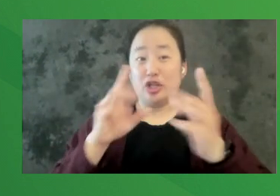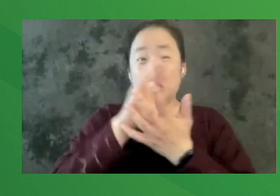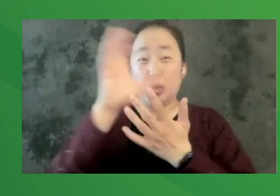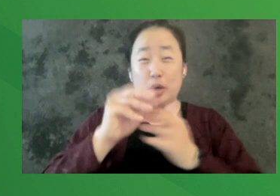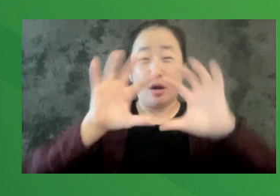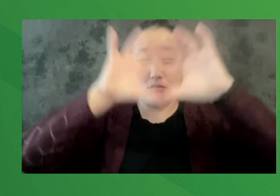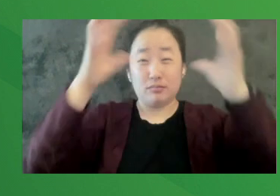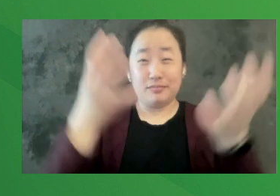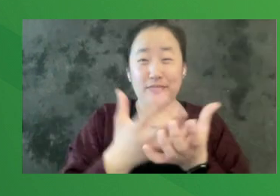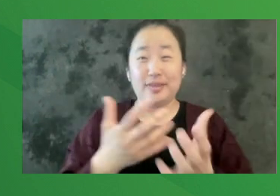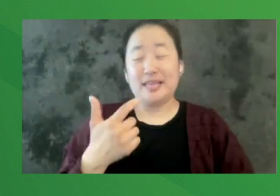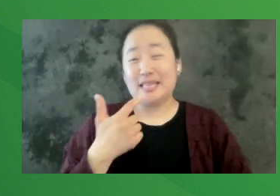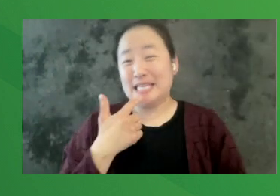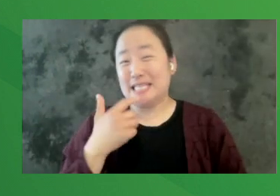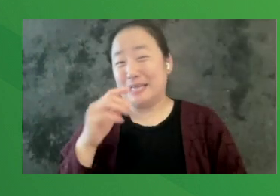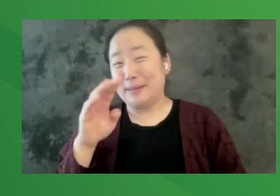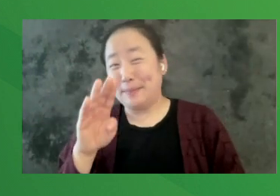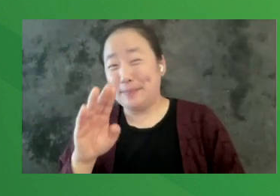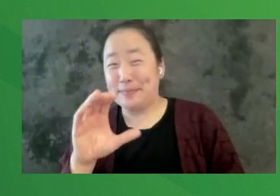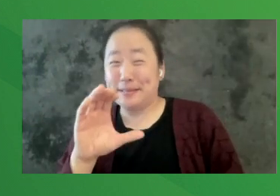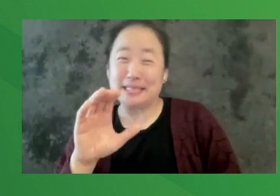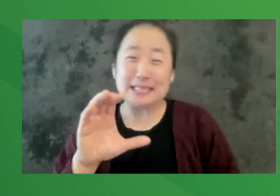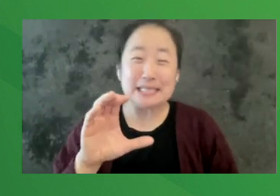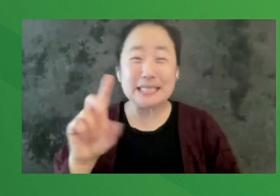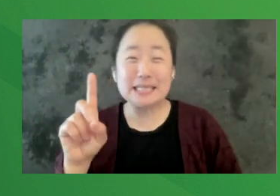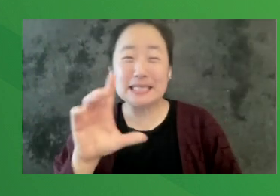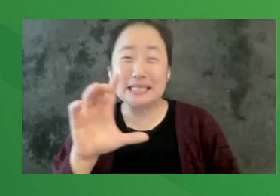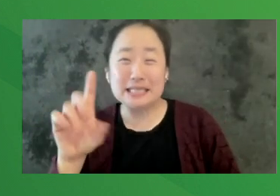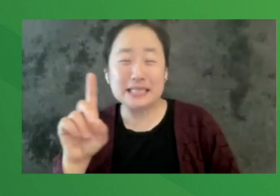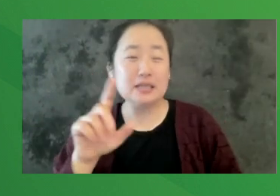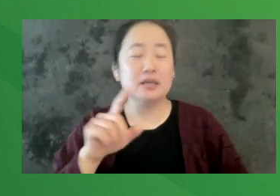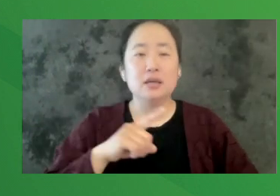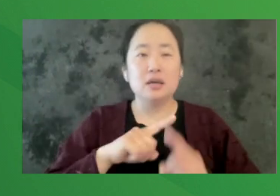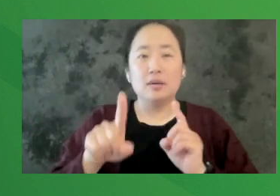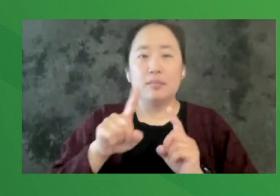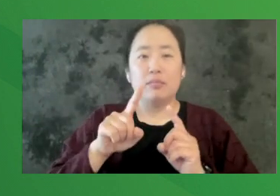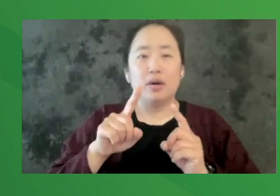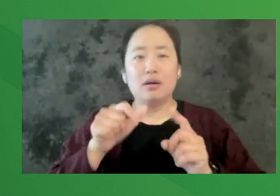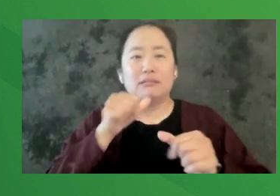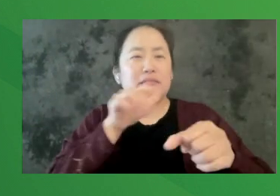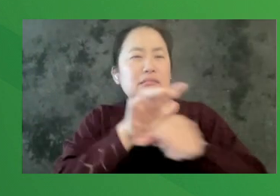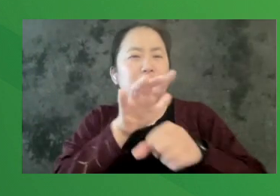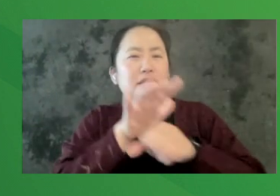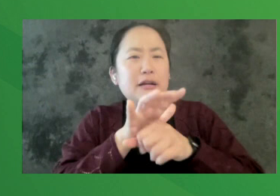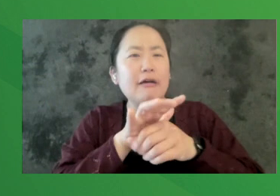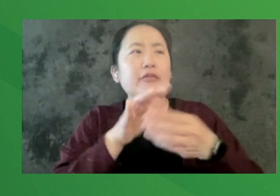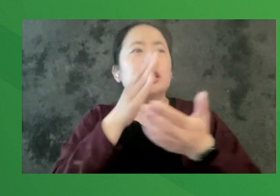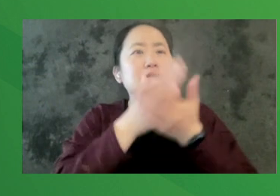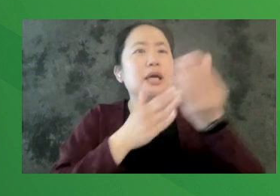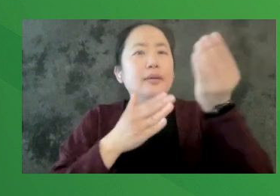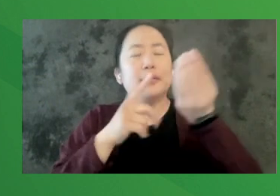underneath on adaptation, on mental health, on indigenous knowledge and adaptation. There's